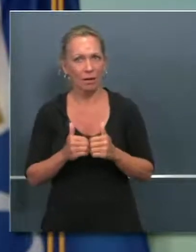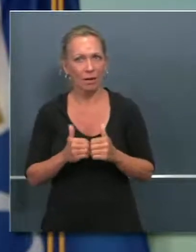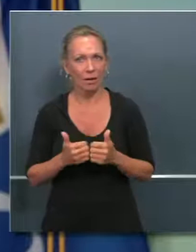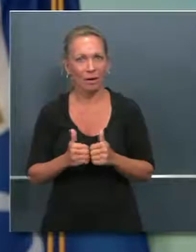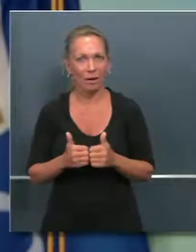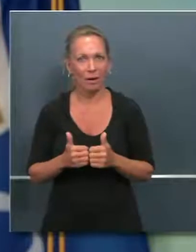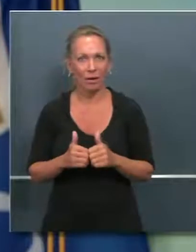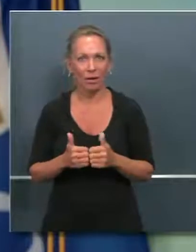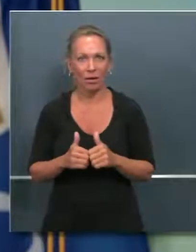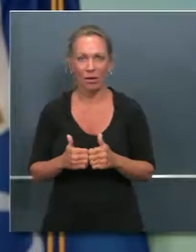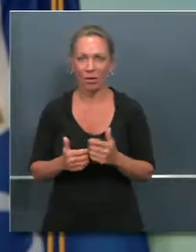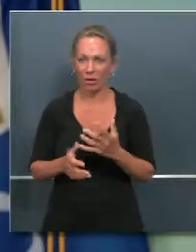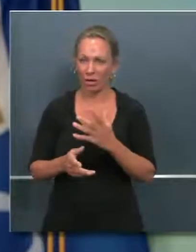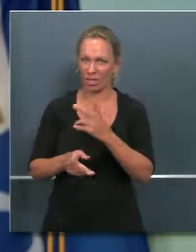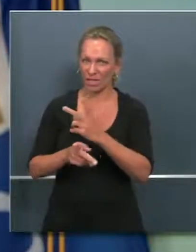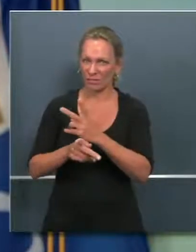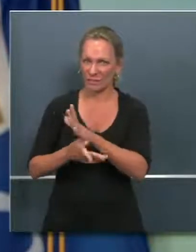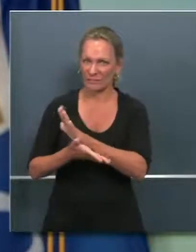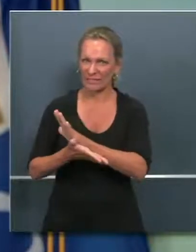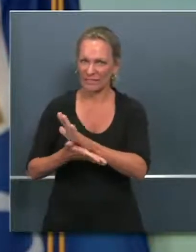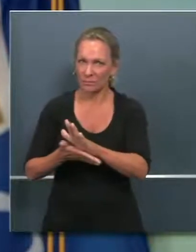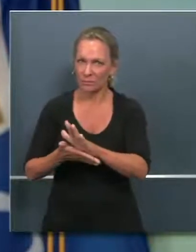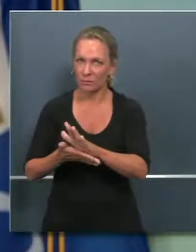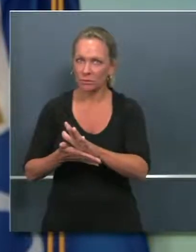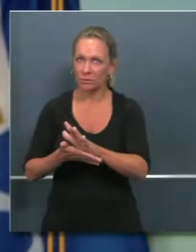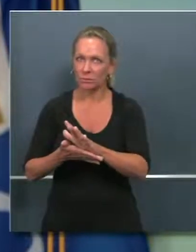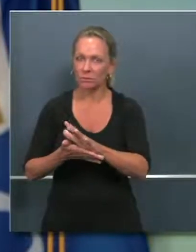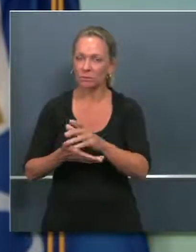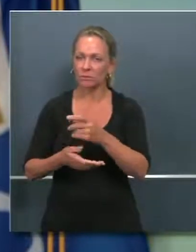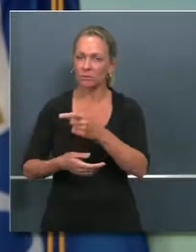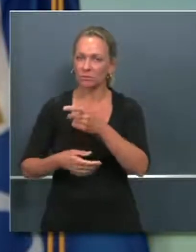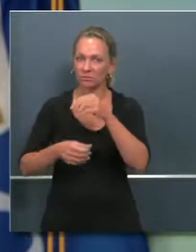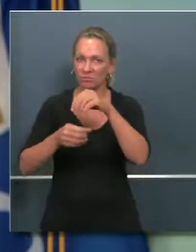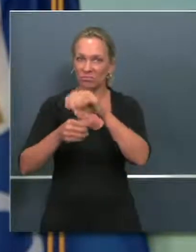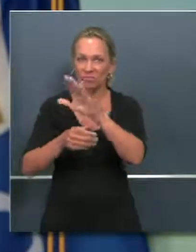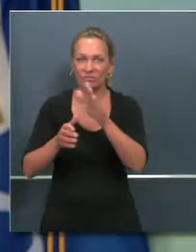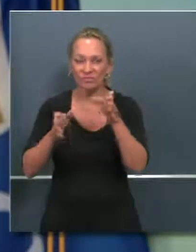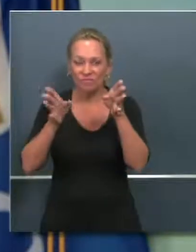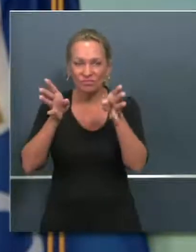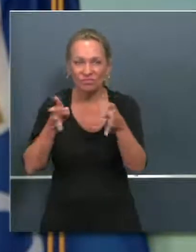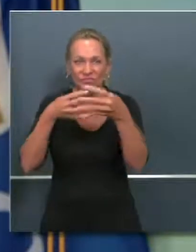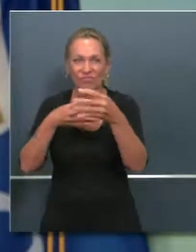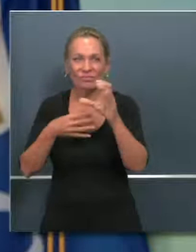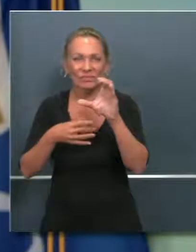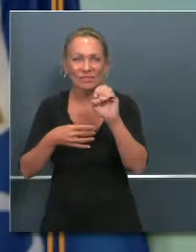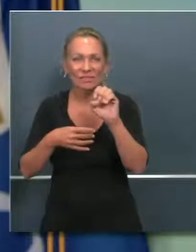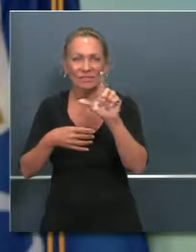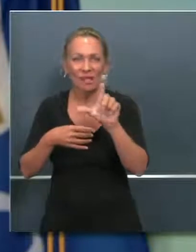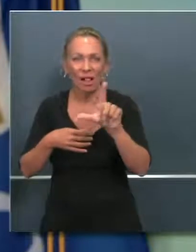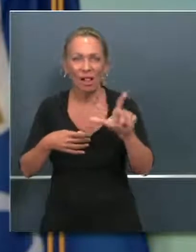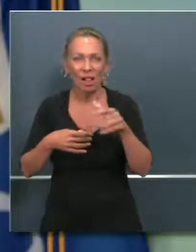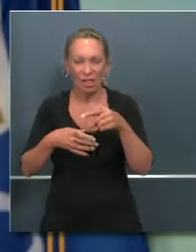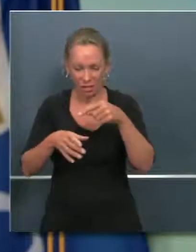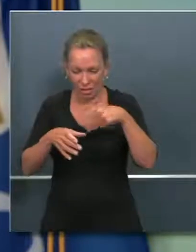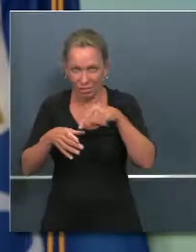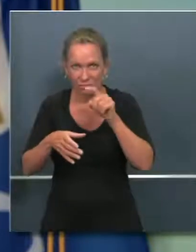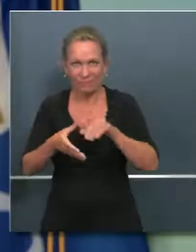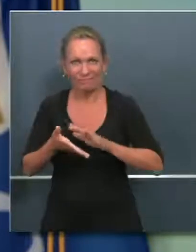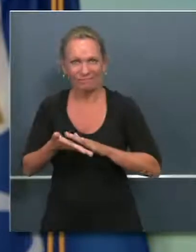our correctional facilities to allow people to more safely move about and to mitigate the spread